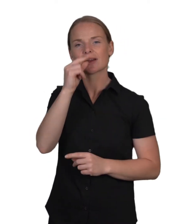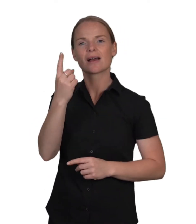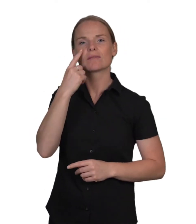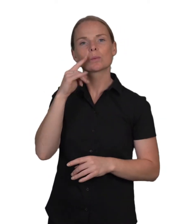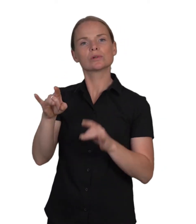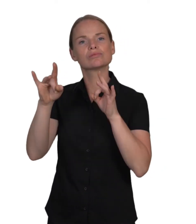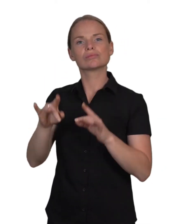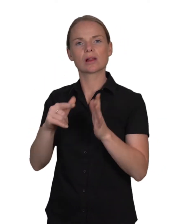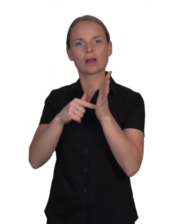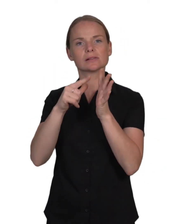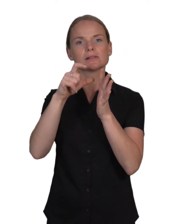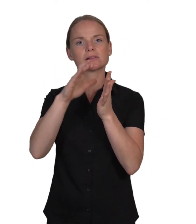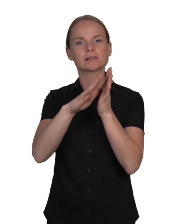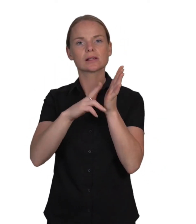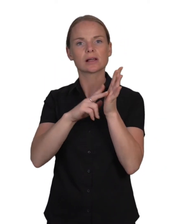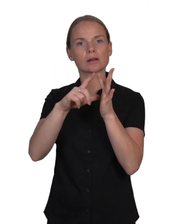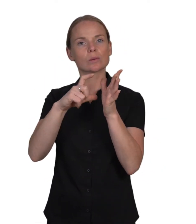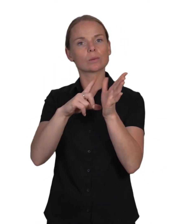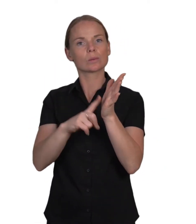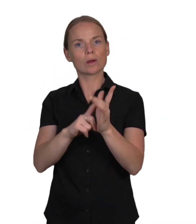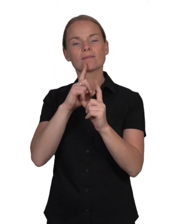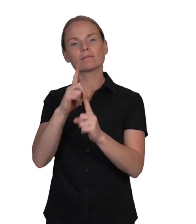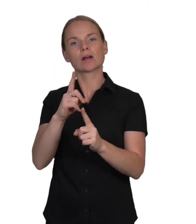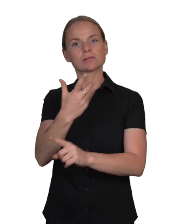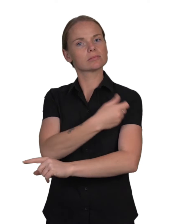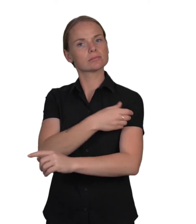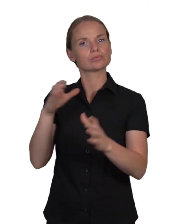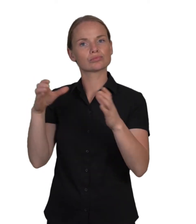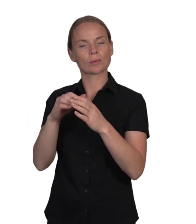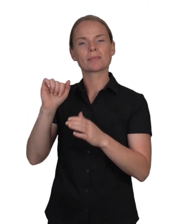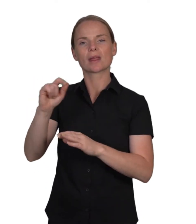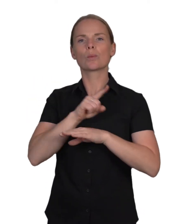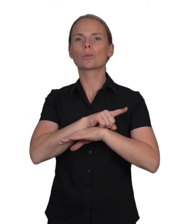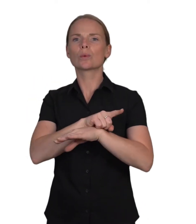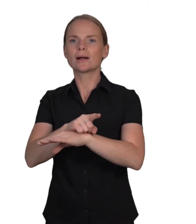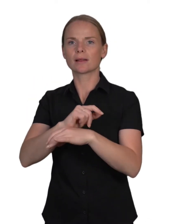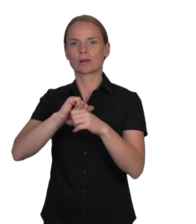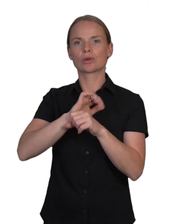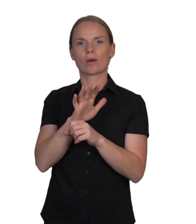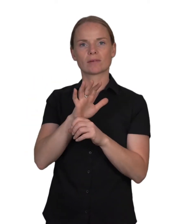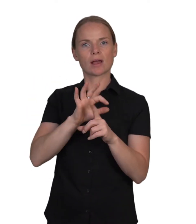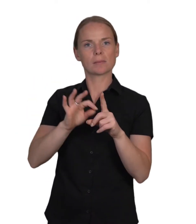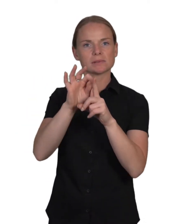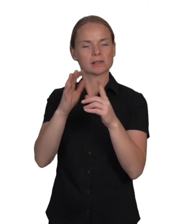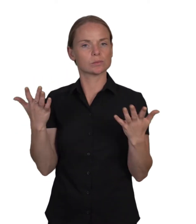please refer to the Australian Technical Advisory Group on Immunisation Weekly COVID-19 meeting updates,